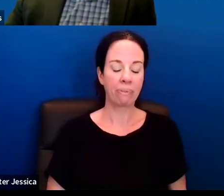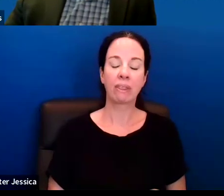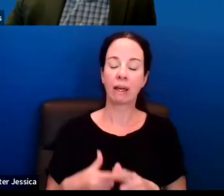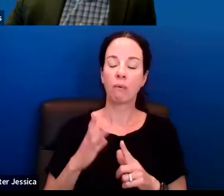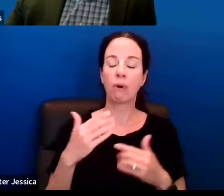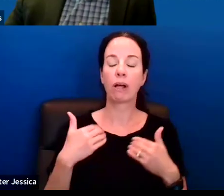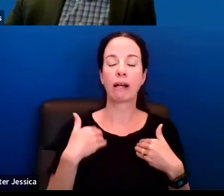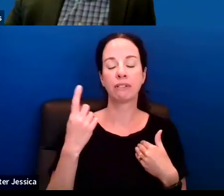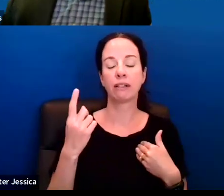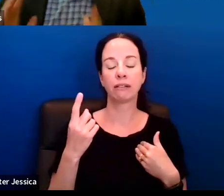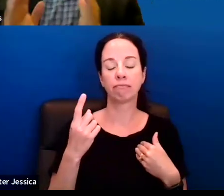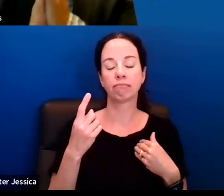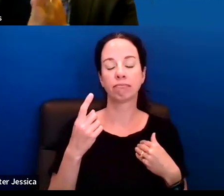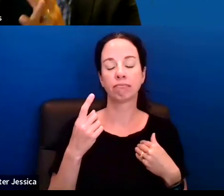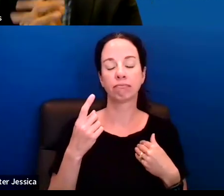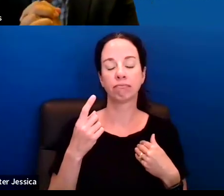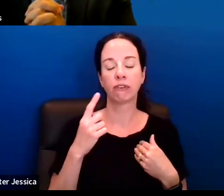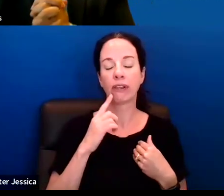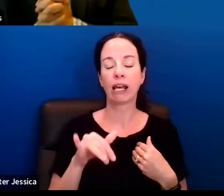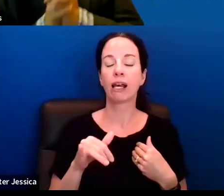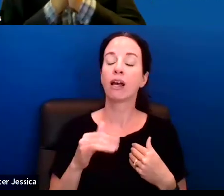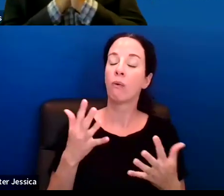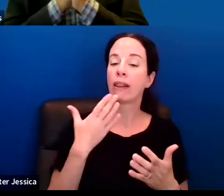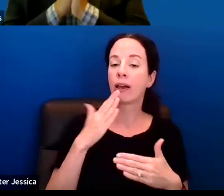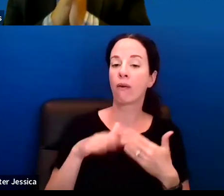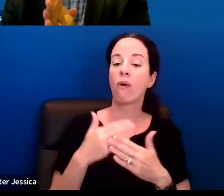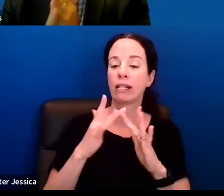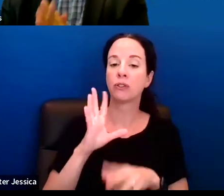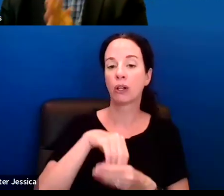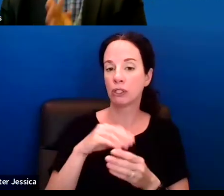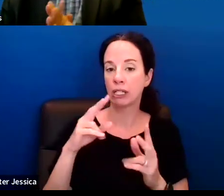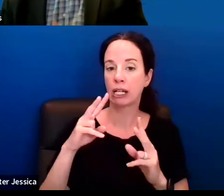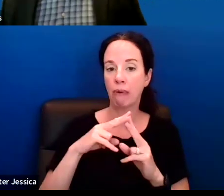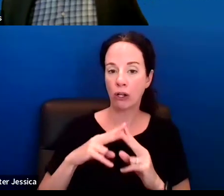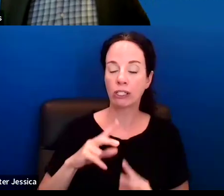Tech Initiative. I want to thank all the digital inclusion partners for your time and effort and